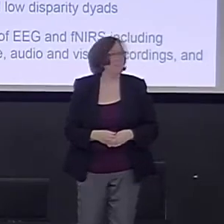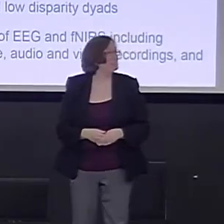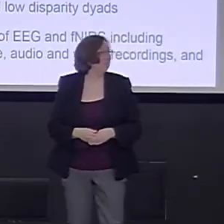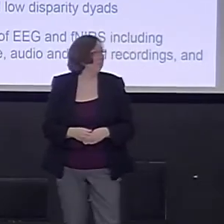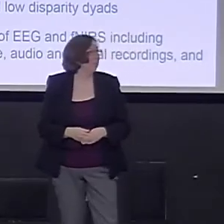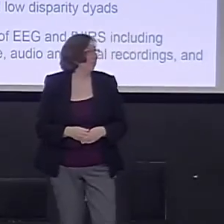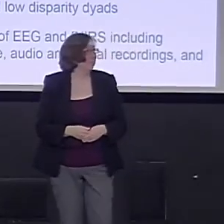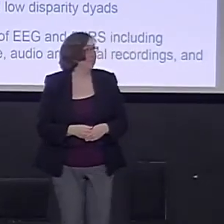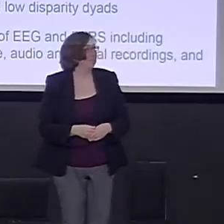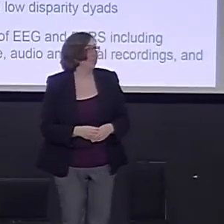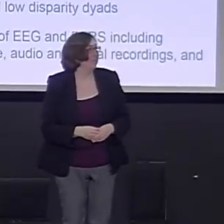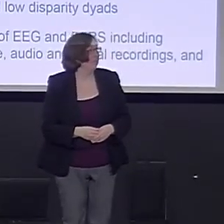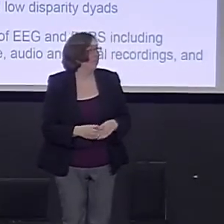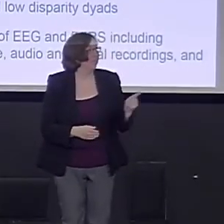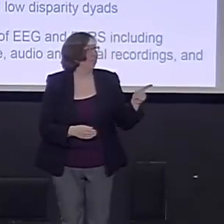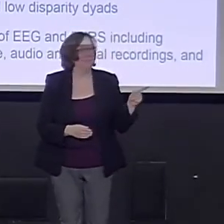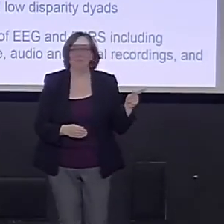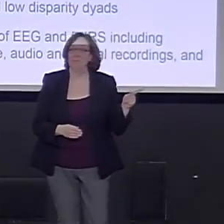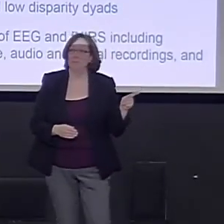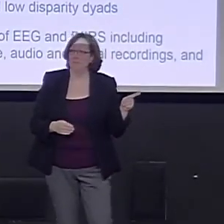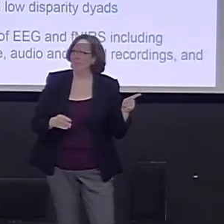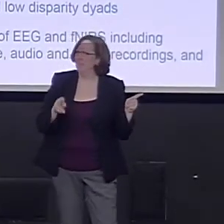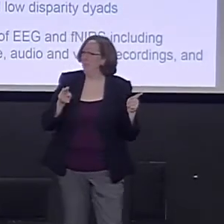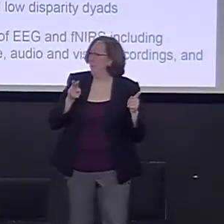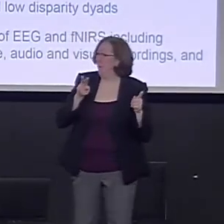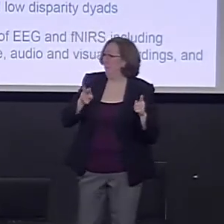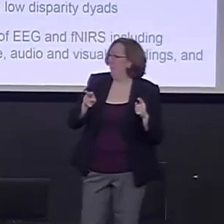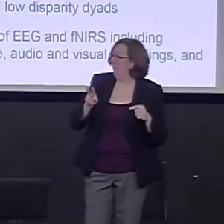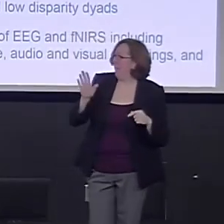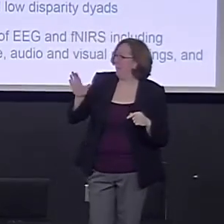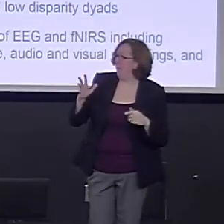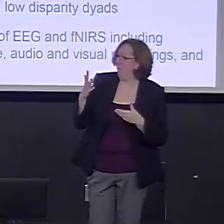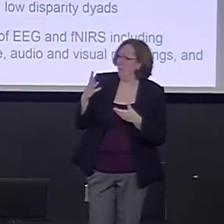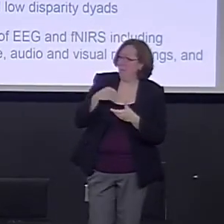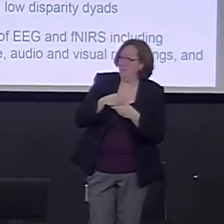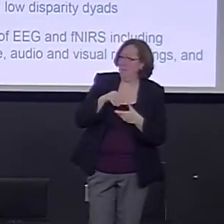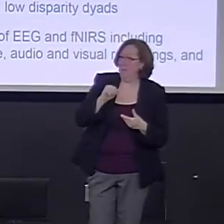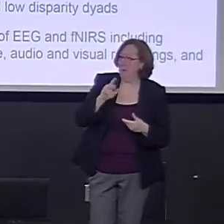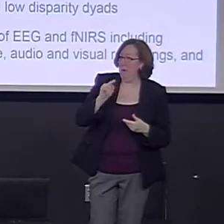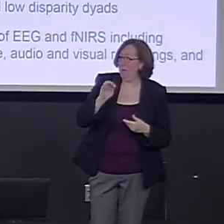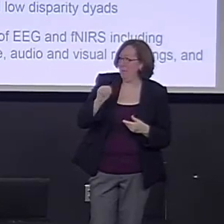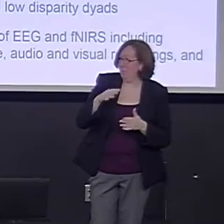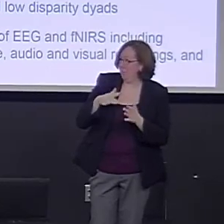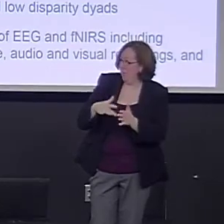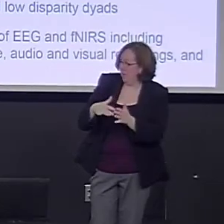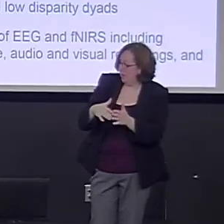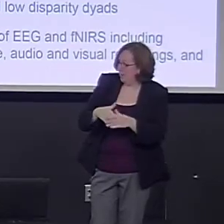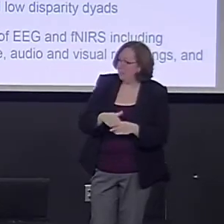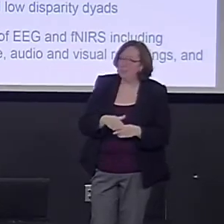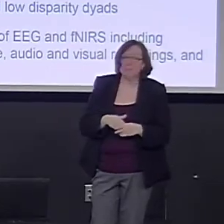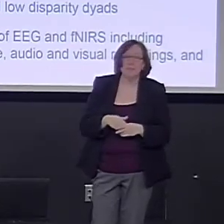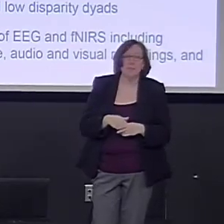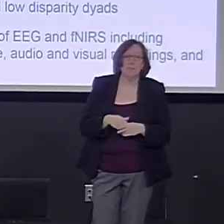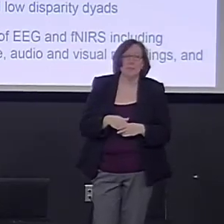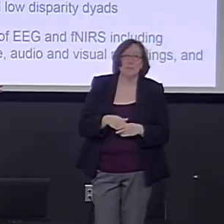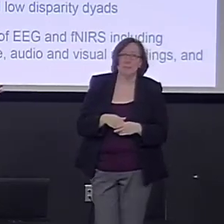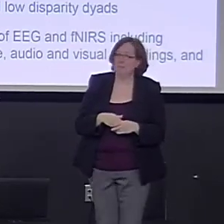I'm looking at the first one in the autism studies. [Joy] Oh, the autism. Yeah, I'm looking at predictions. Okay, good.